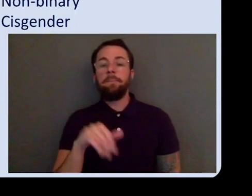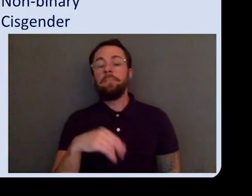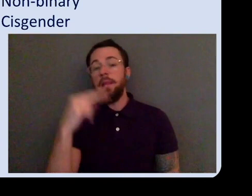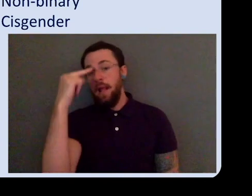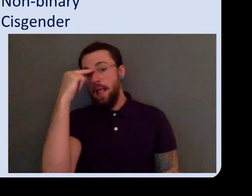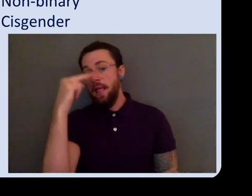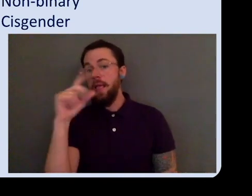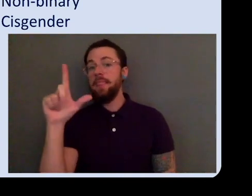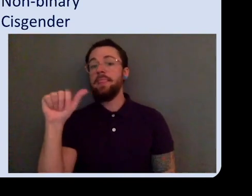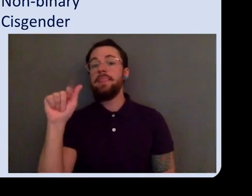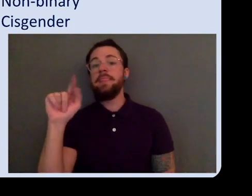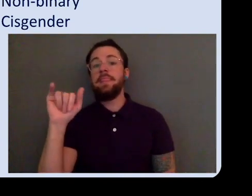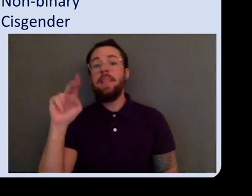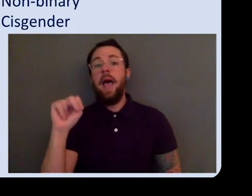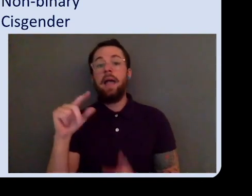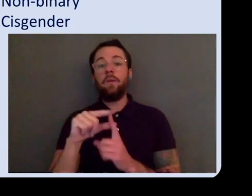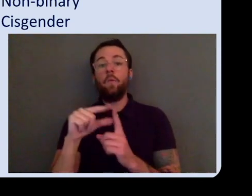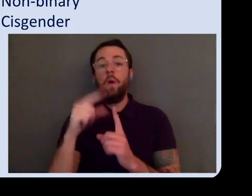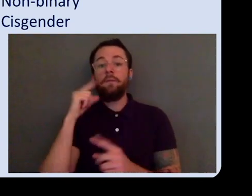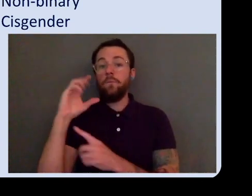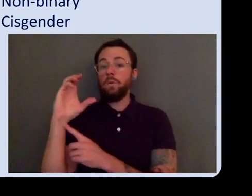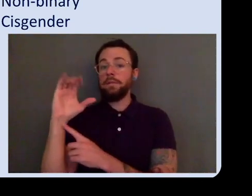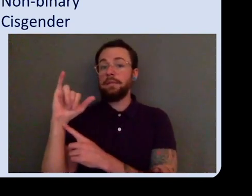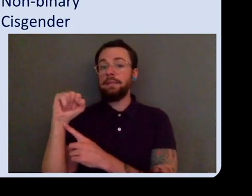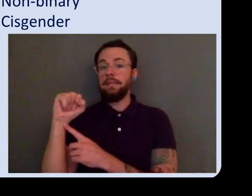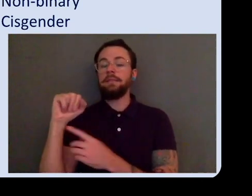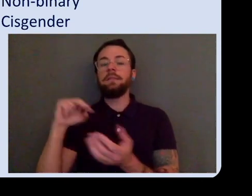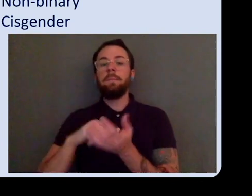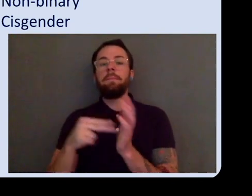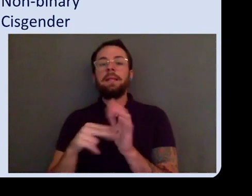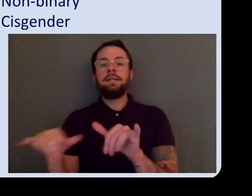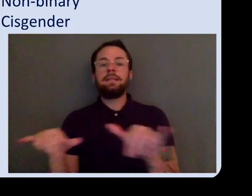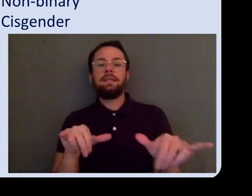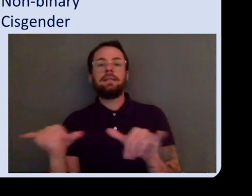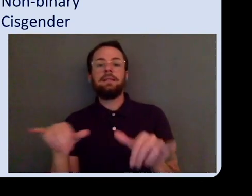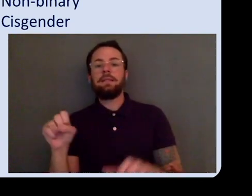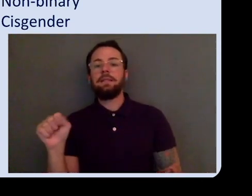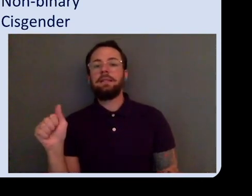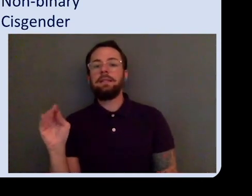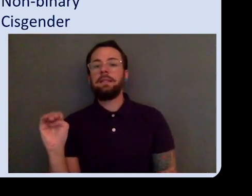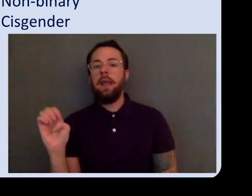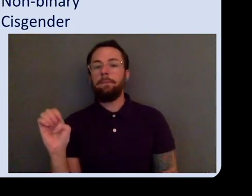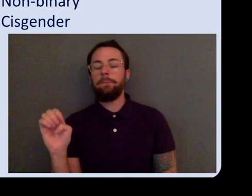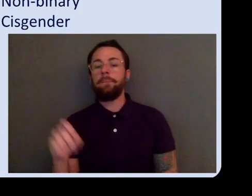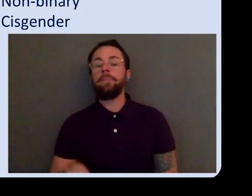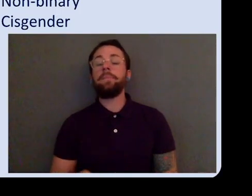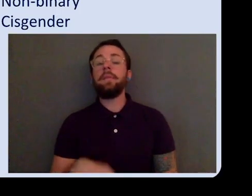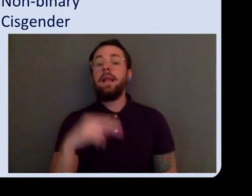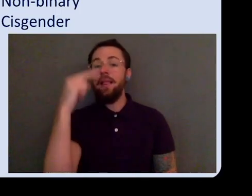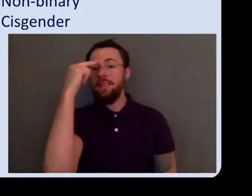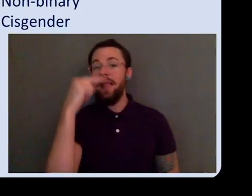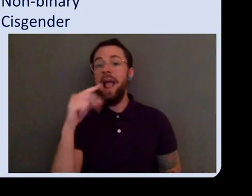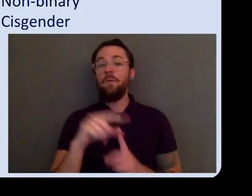assigned at birth matches your gender identity. The prefix cis- in Latin means "the same,"